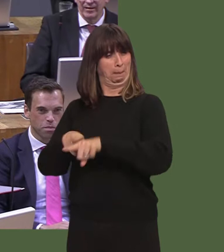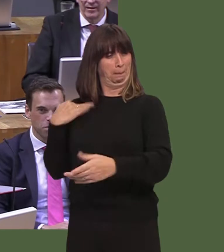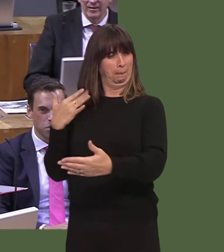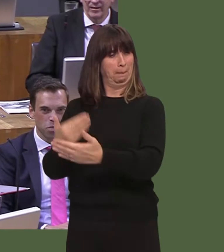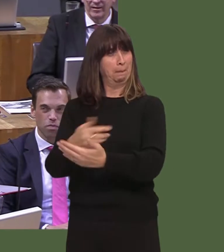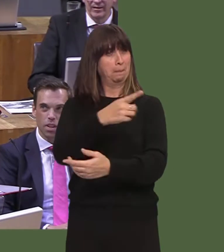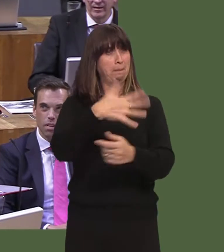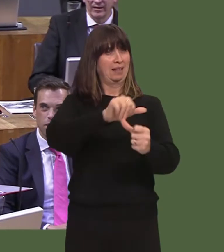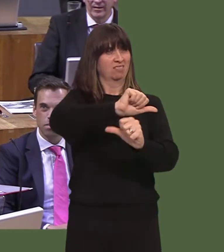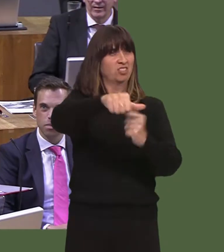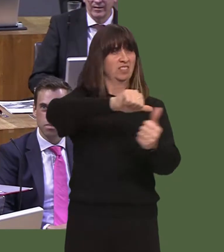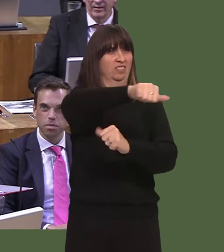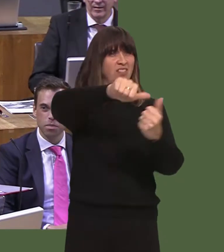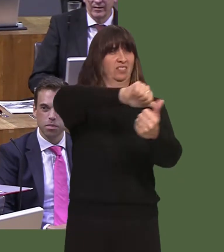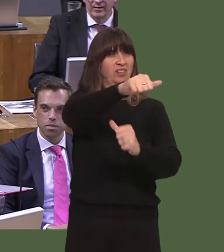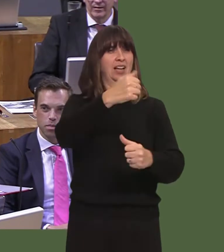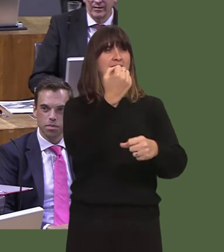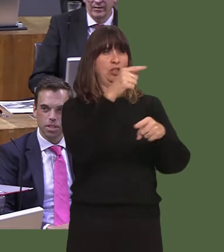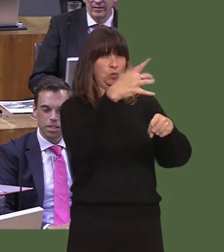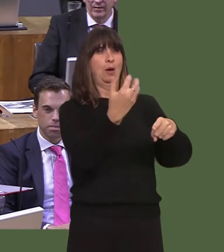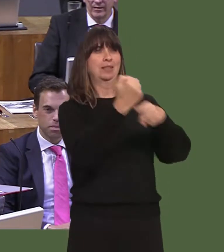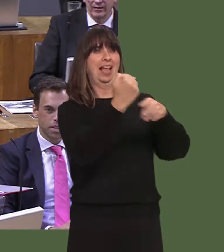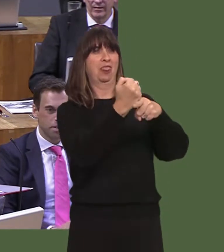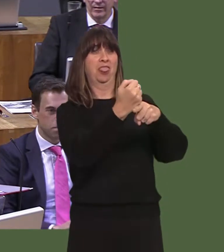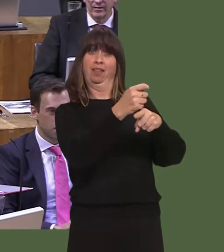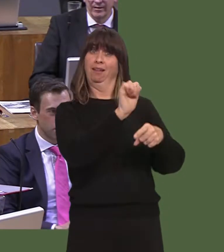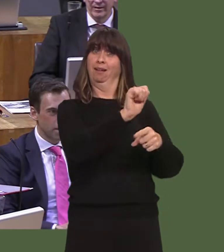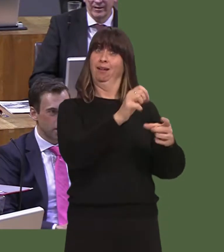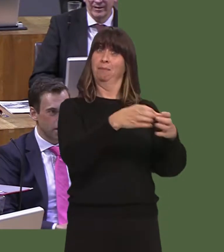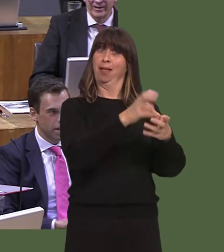about the success of the Welsh Labour Government in remaining in Government for that time.